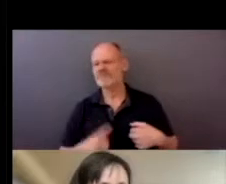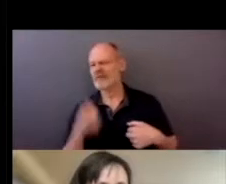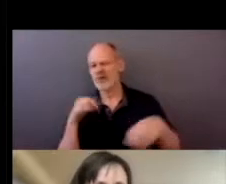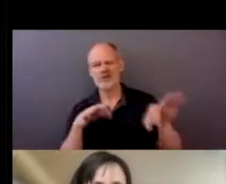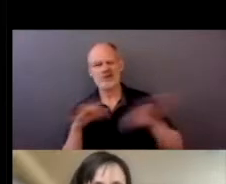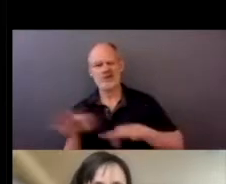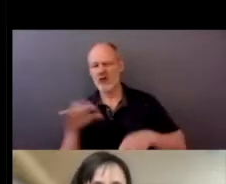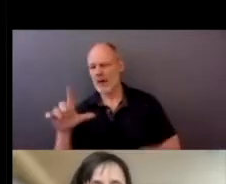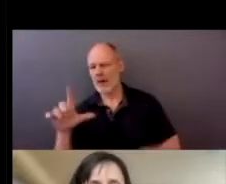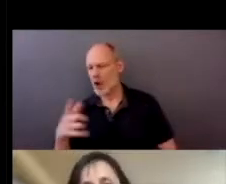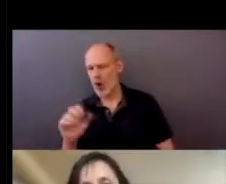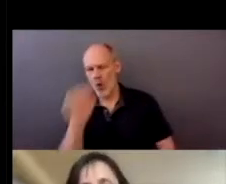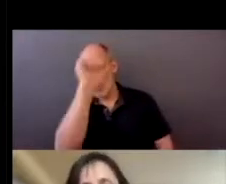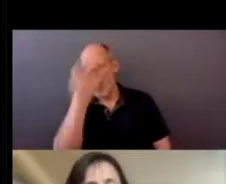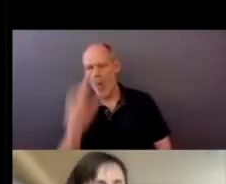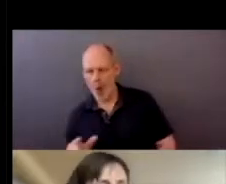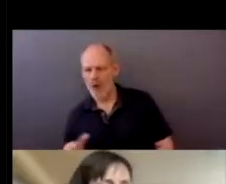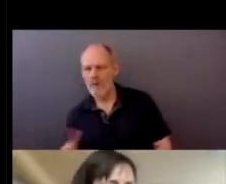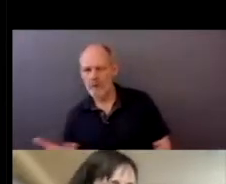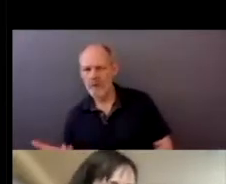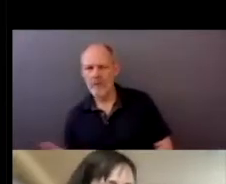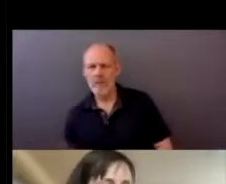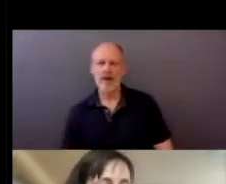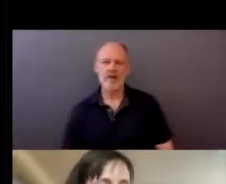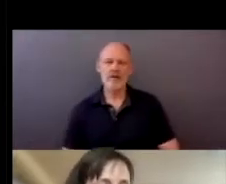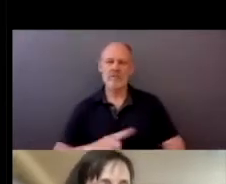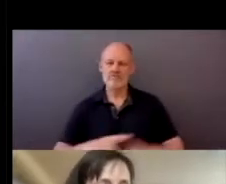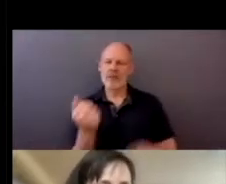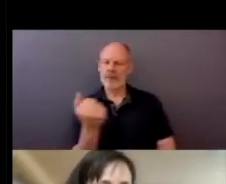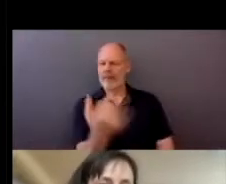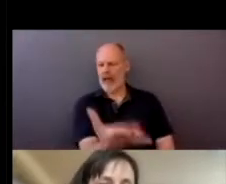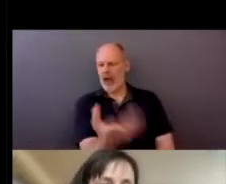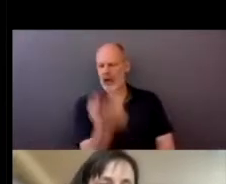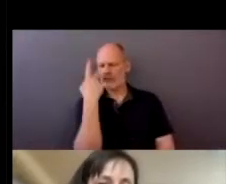But they have included their logos to show all the various partnerships and all the